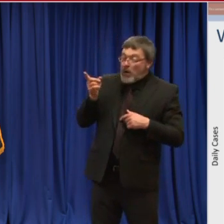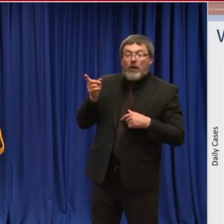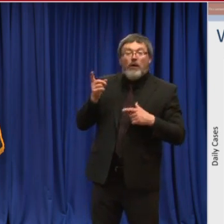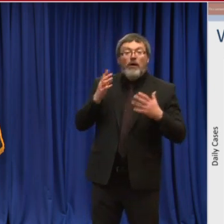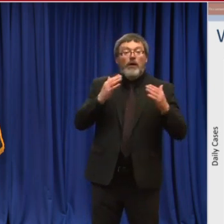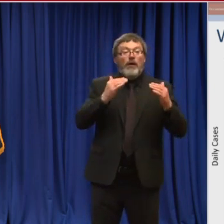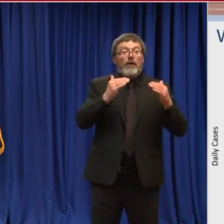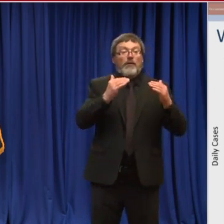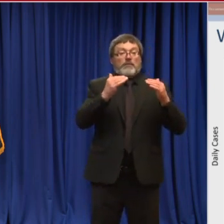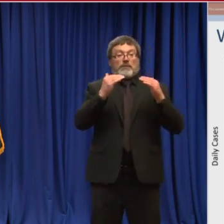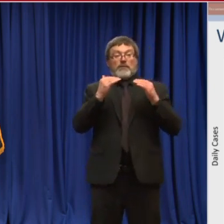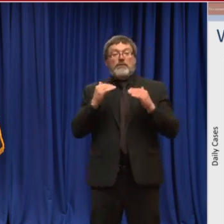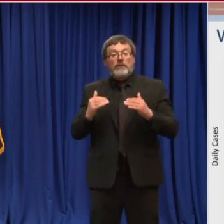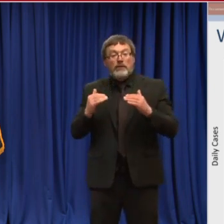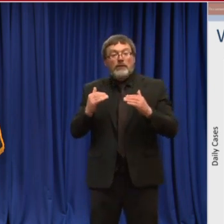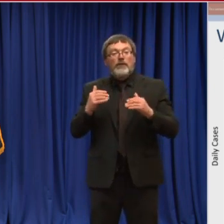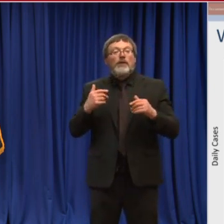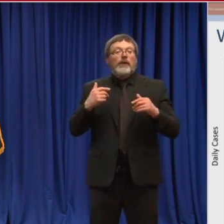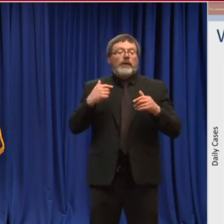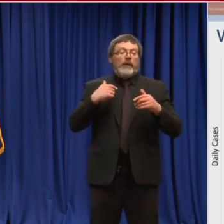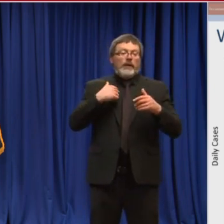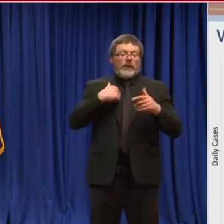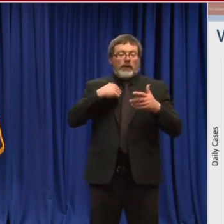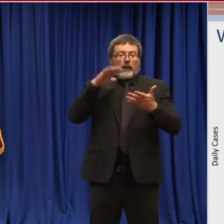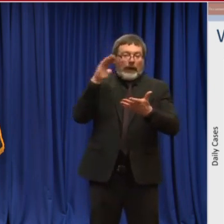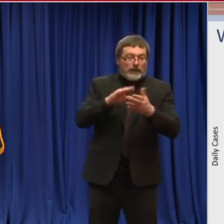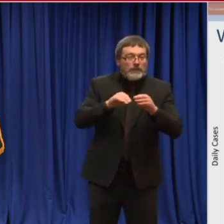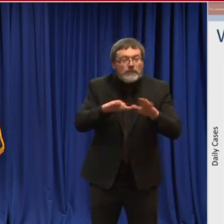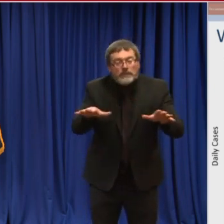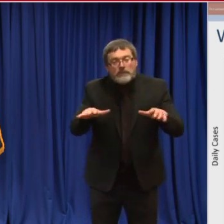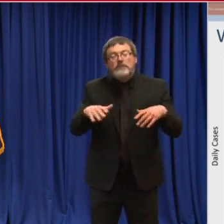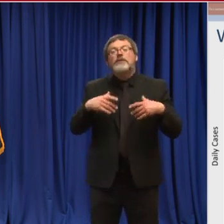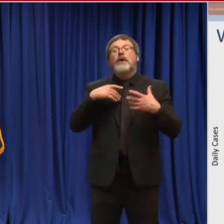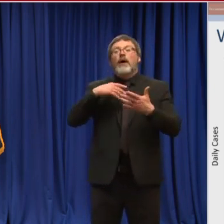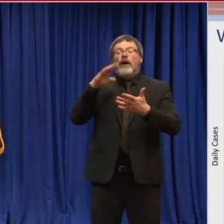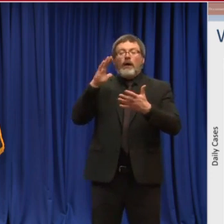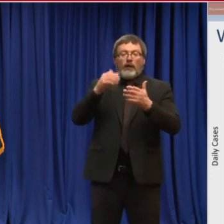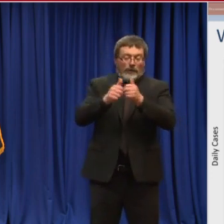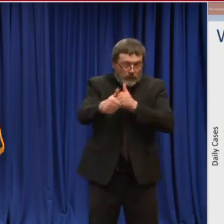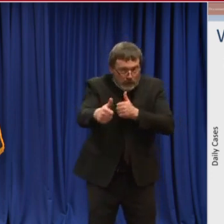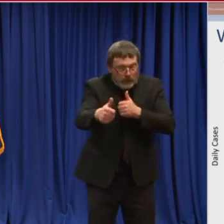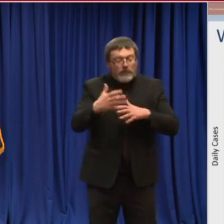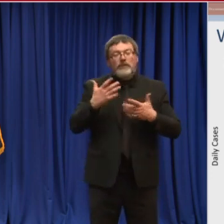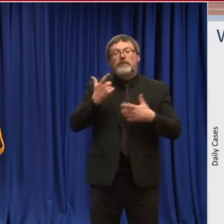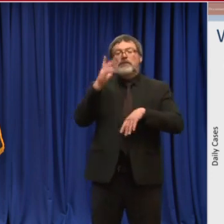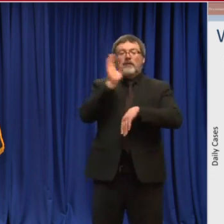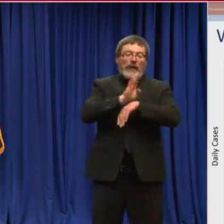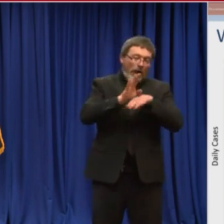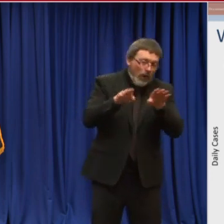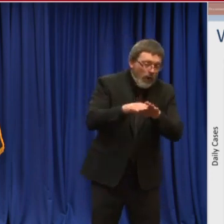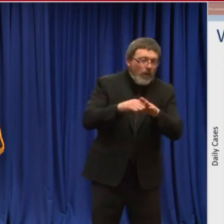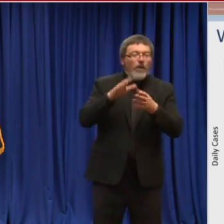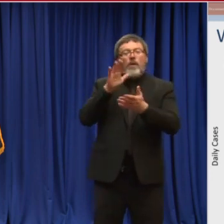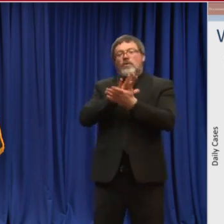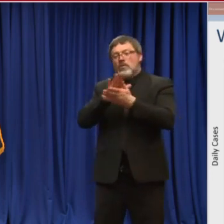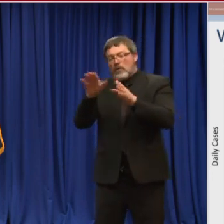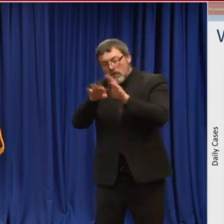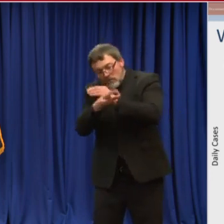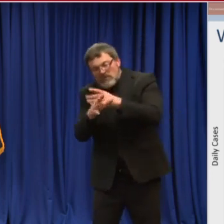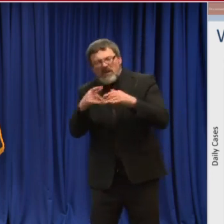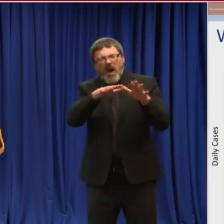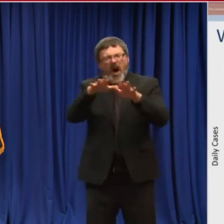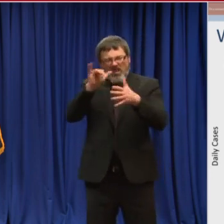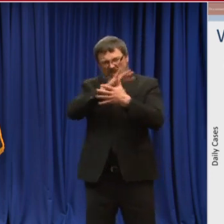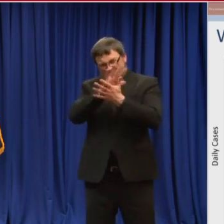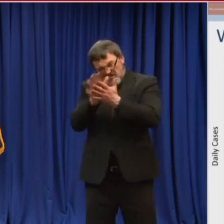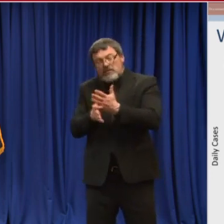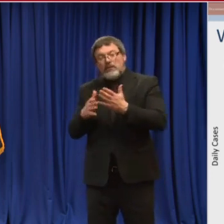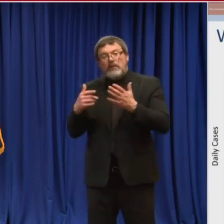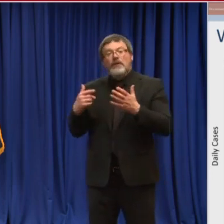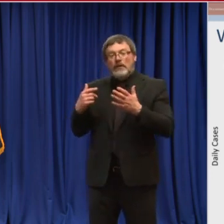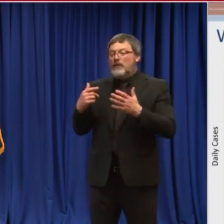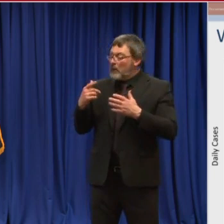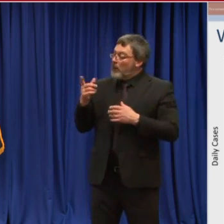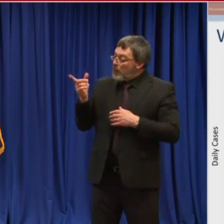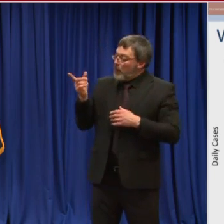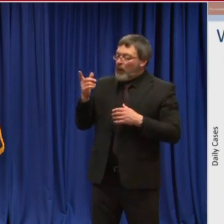WE CAN SUBSTANTIALLY DECREASE NOT ONLY THE NUMBER OF INFECTIONS, BUT THE NUMBER OF DEATHS THIS GOES BACK TO WHAT I WAS SAYING THAT THE GOAL OF OUR EFFORTS AND THE ABSENCE OF A